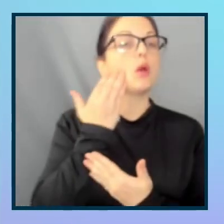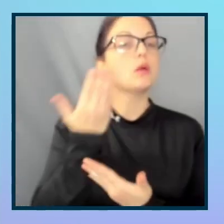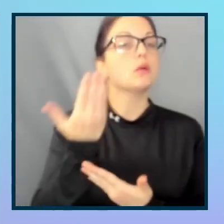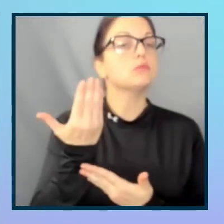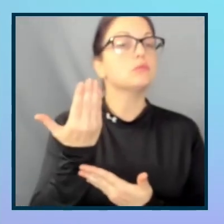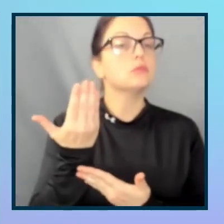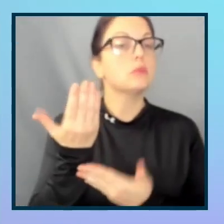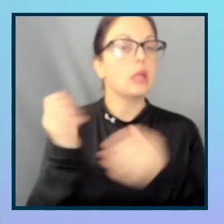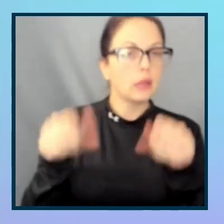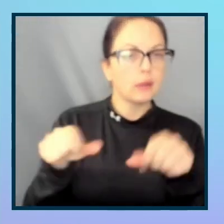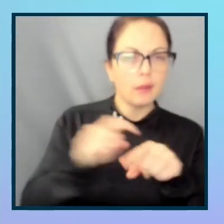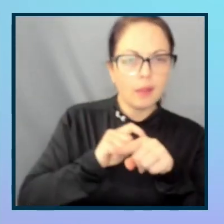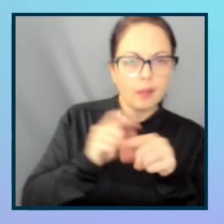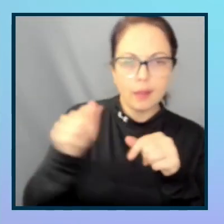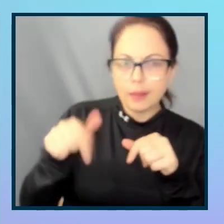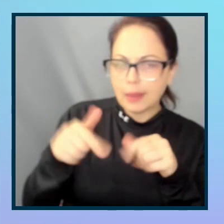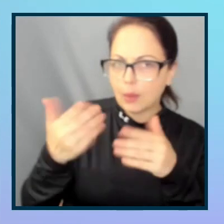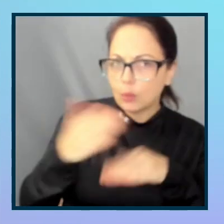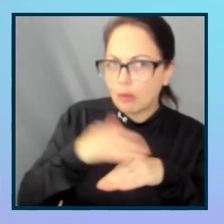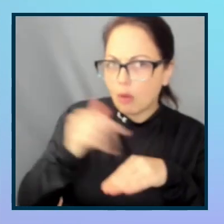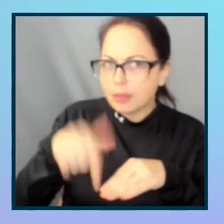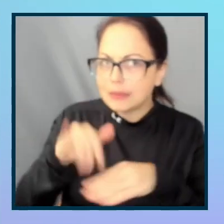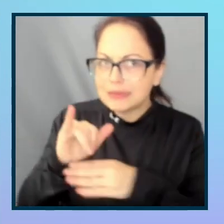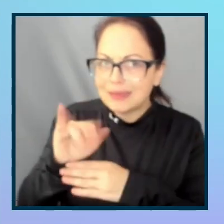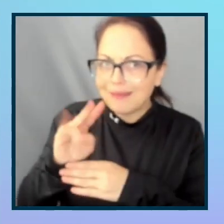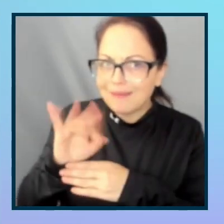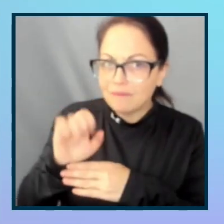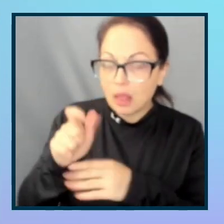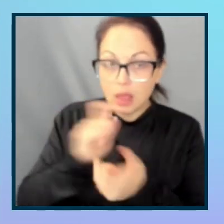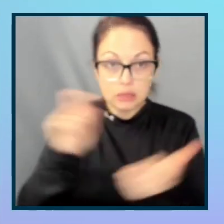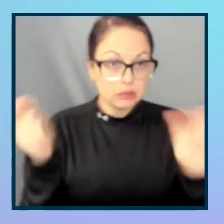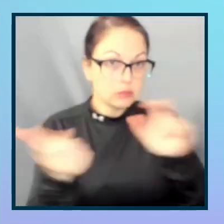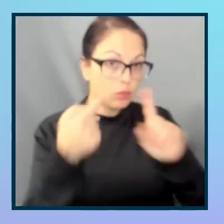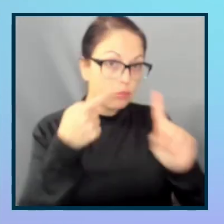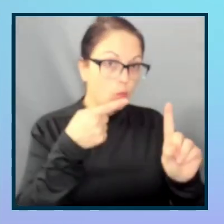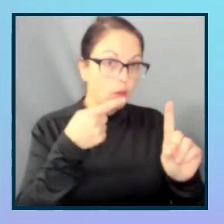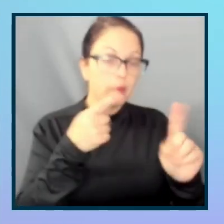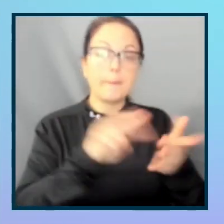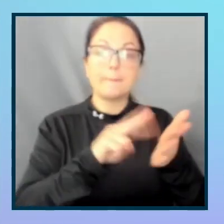Can we call this an influx point? Is this it? Are we finally at a point where accessibility